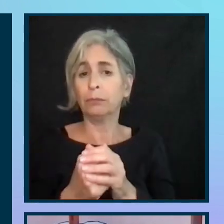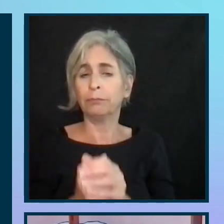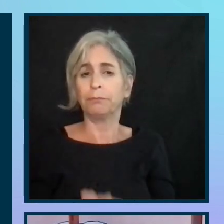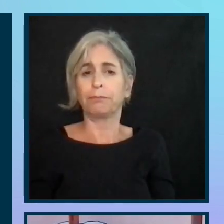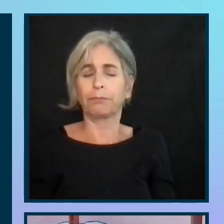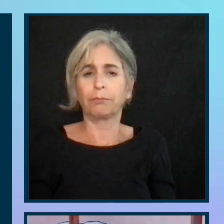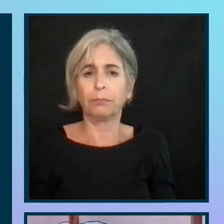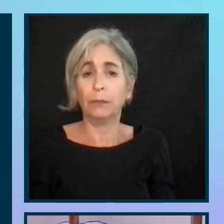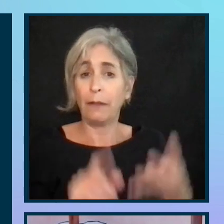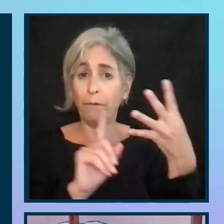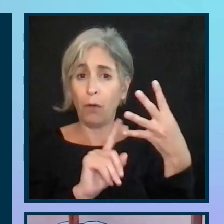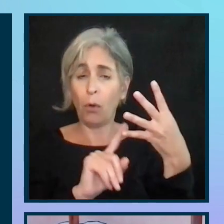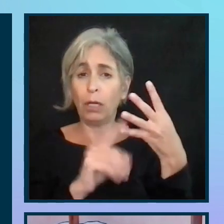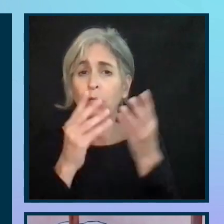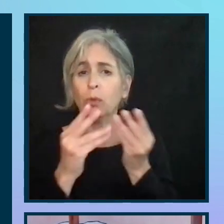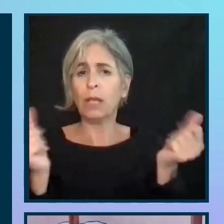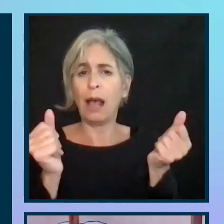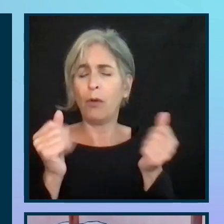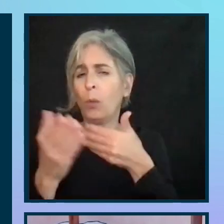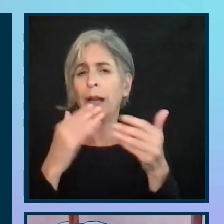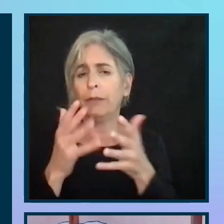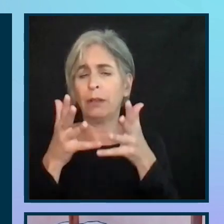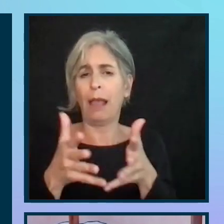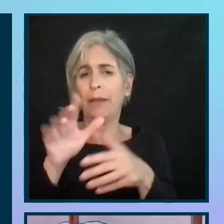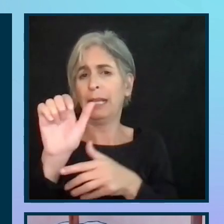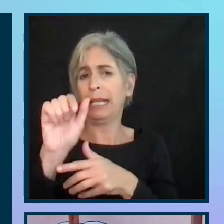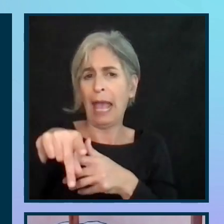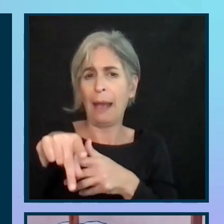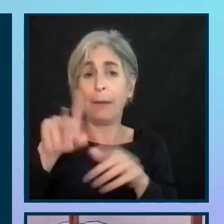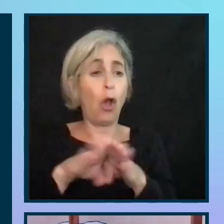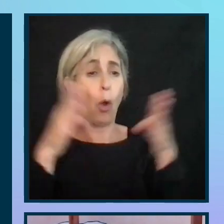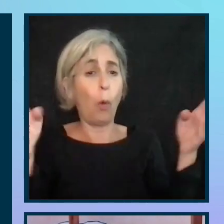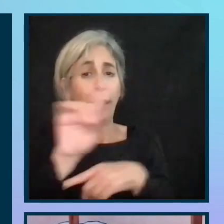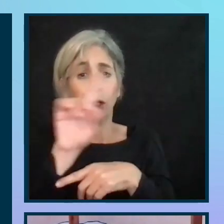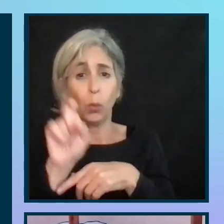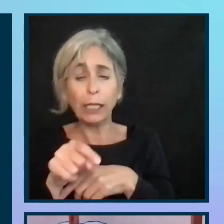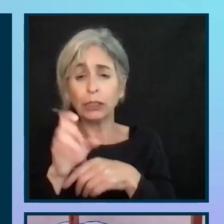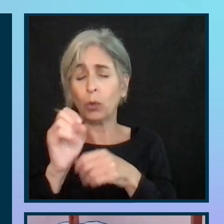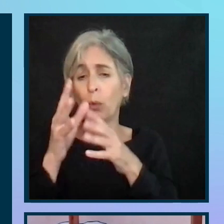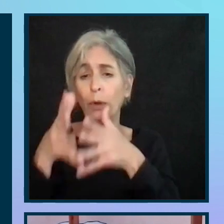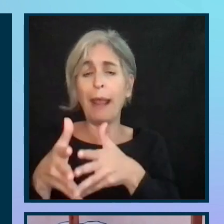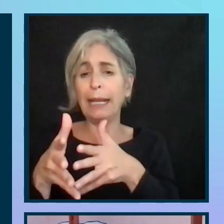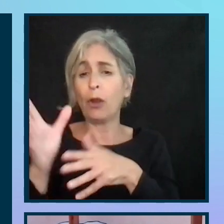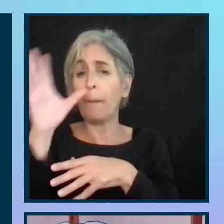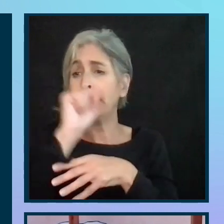And step four is to solve for any remaining gaps such as open questions or remaining or missing acceptance criteria.